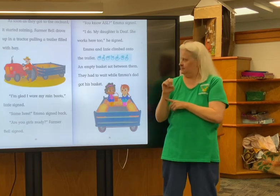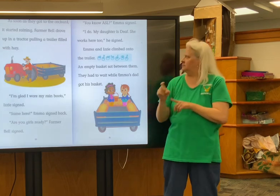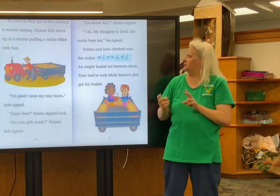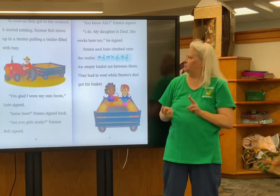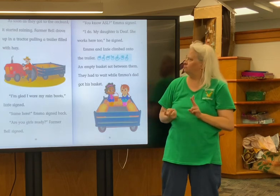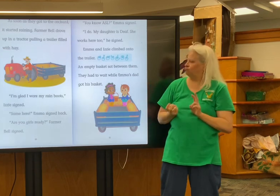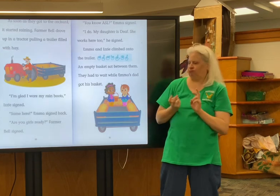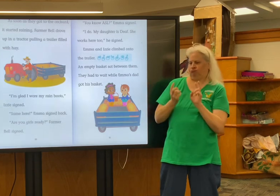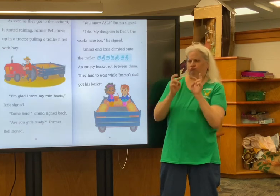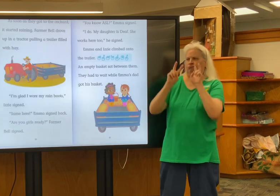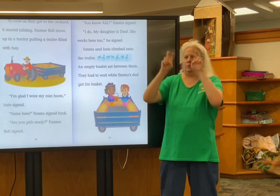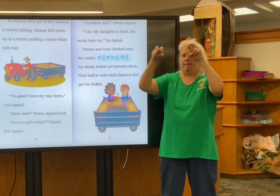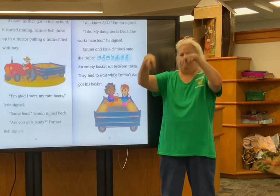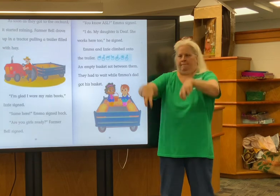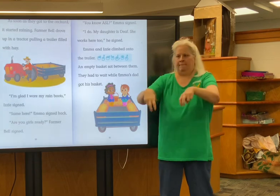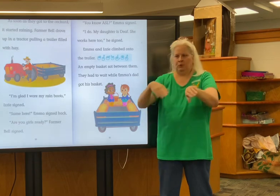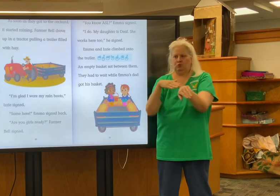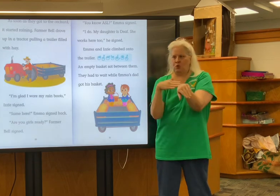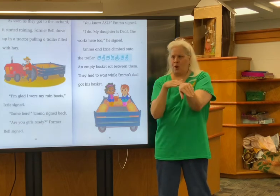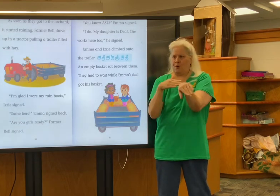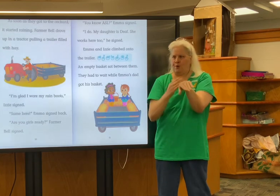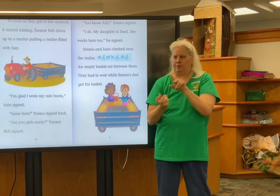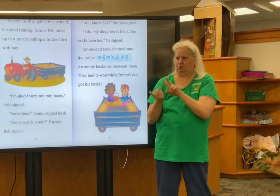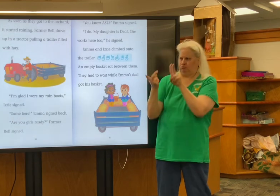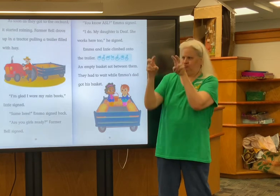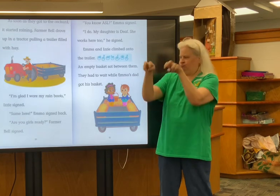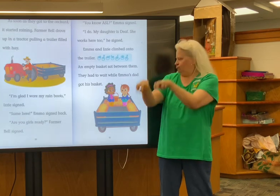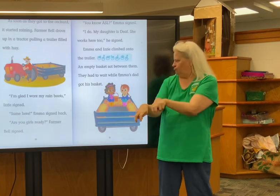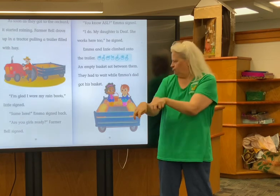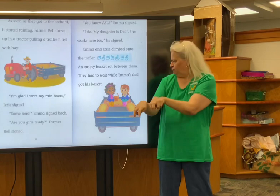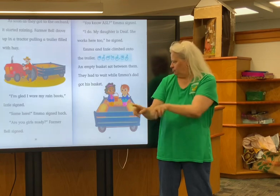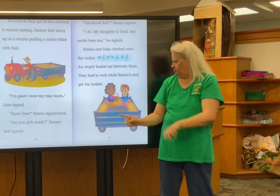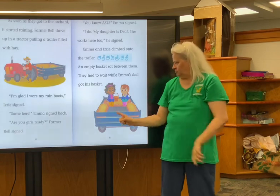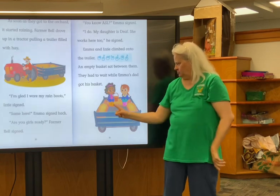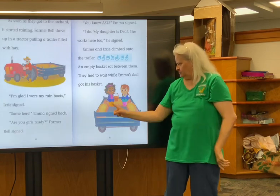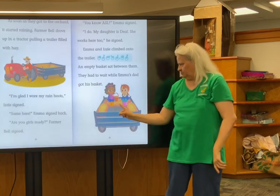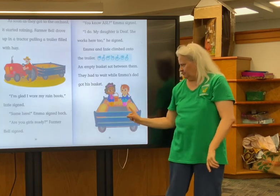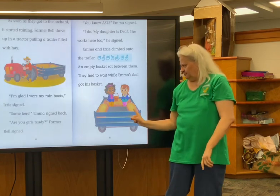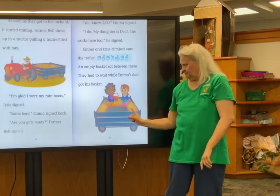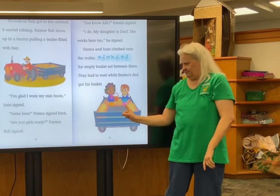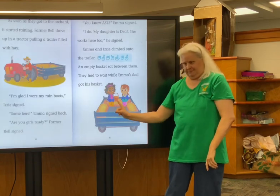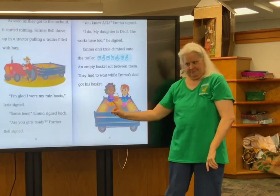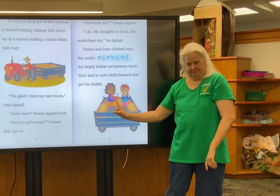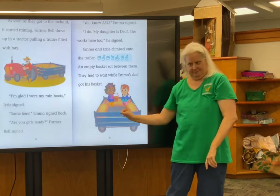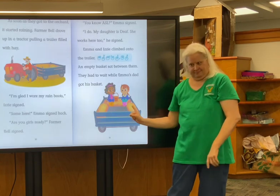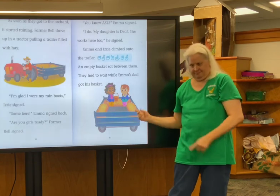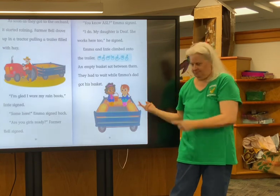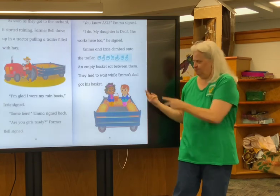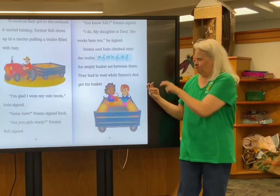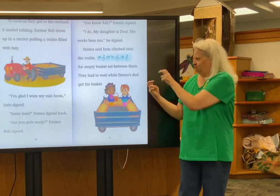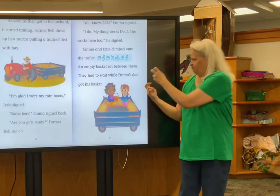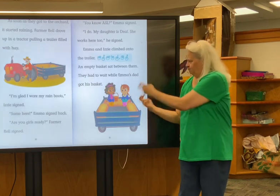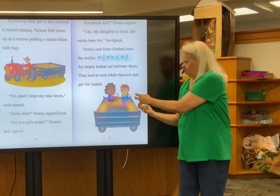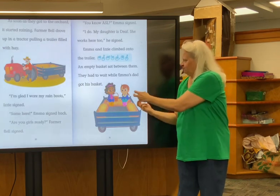Emma and Izzie climbed onto the trailer. See they're sitting here in the picture.